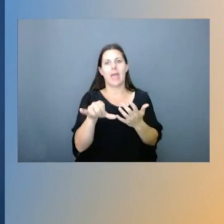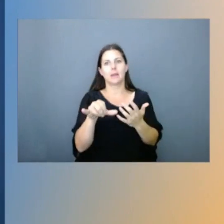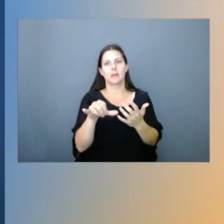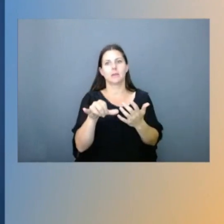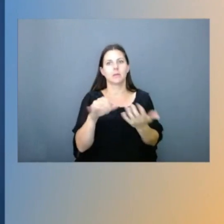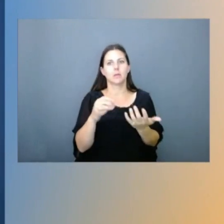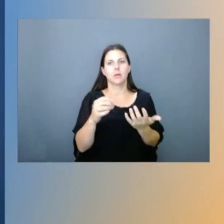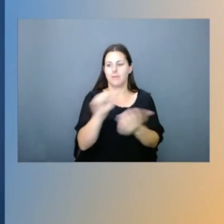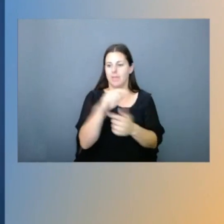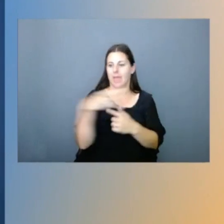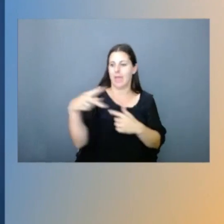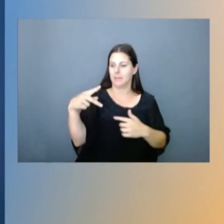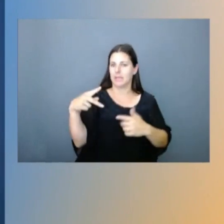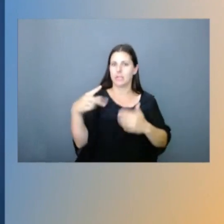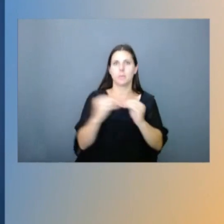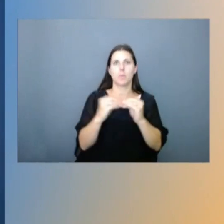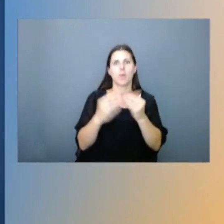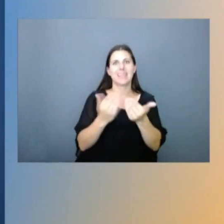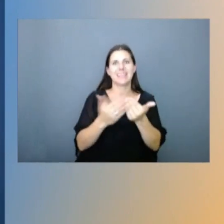They don't have to pay attention to that anymore.